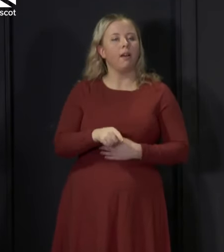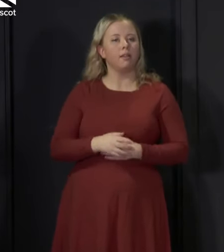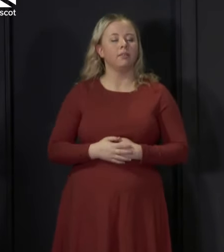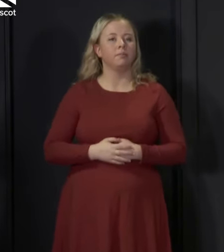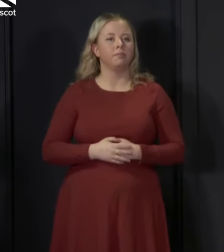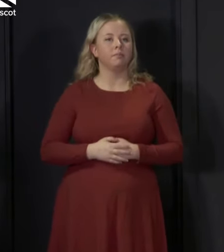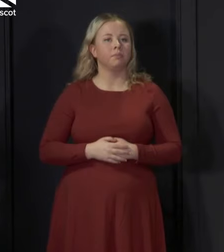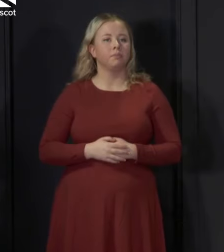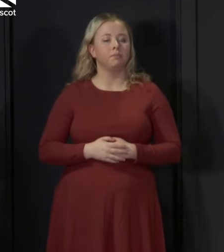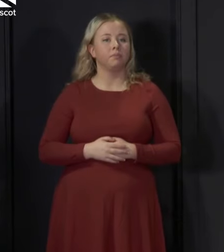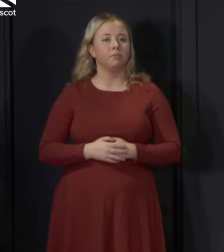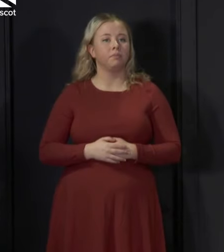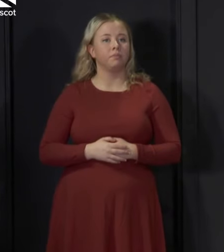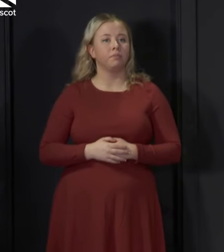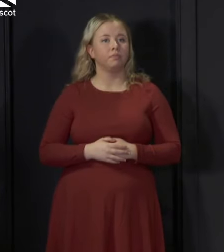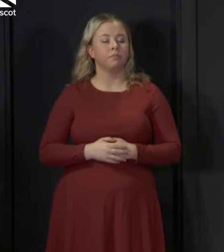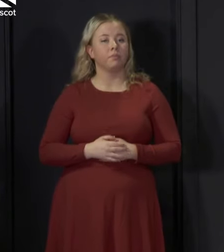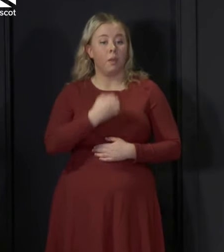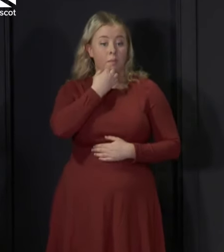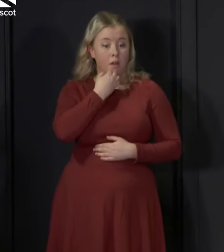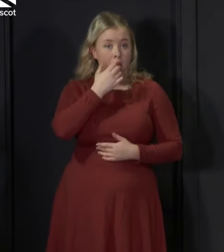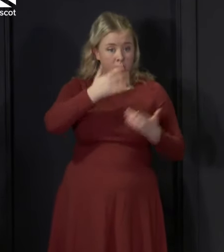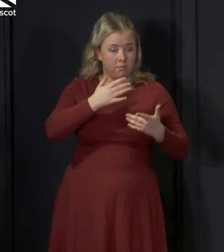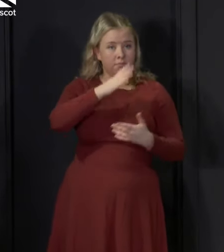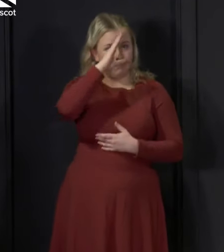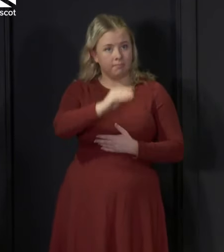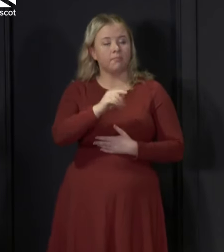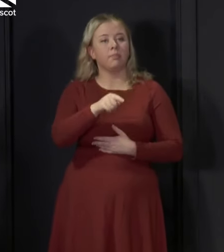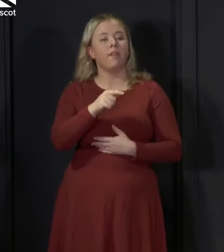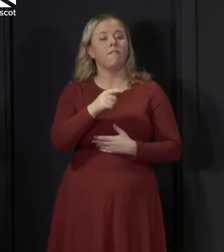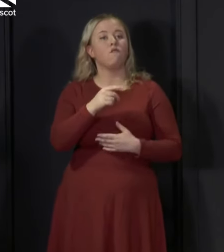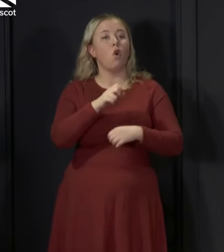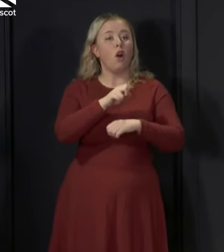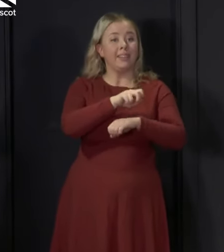Now the numbers that I have read out for health and care workers, and indeed for all deaths